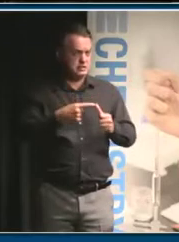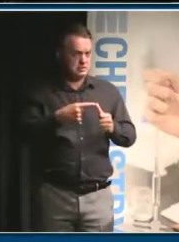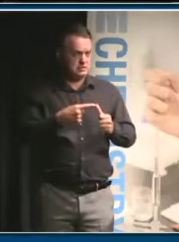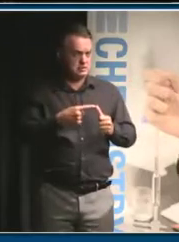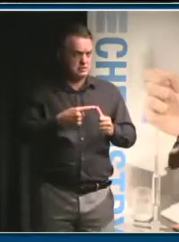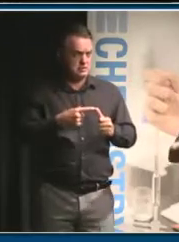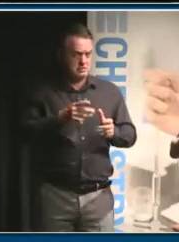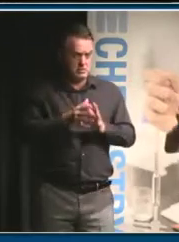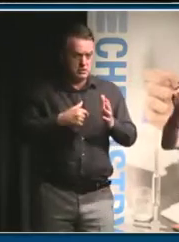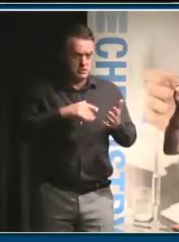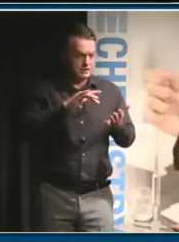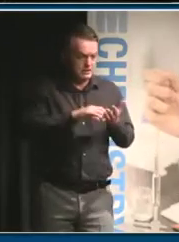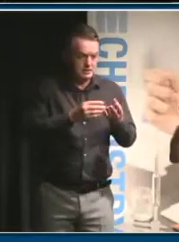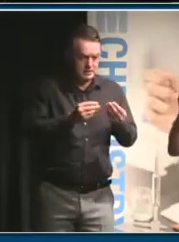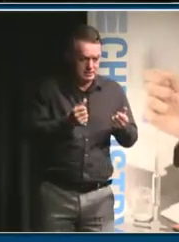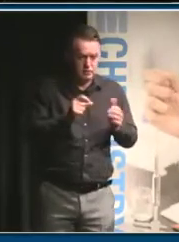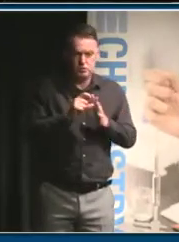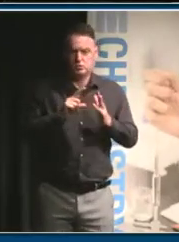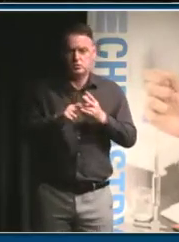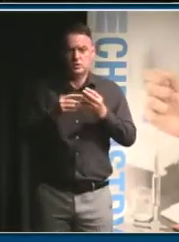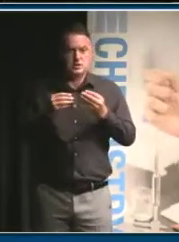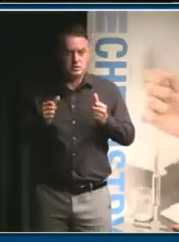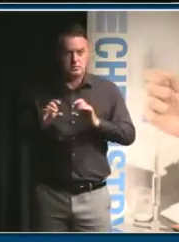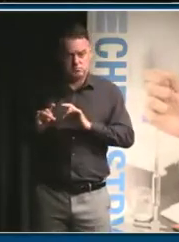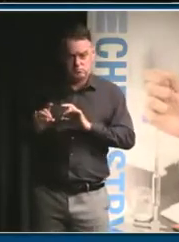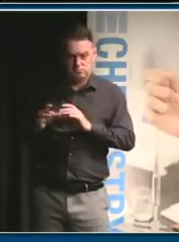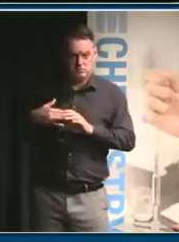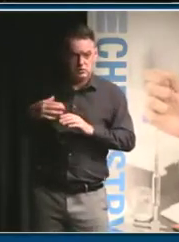touched or done something that caused my son… It was the fact that I had absolutely